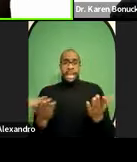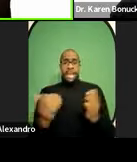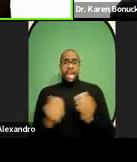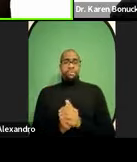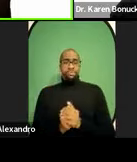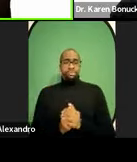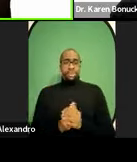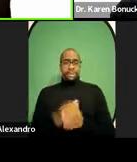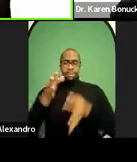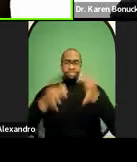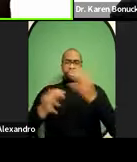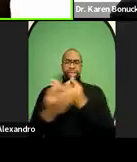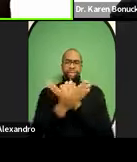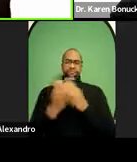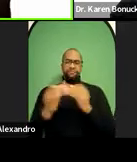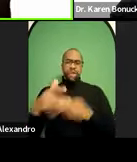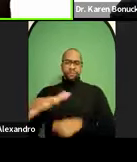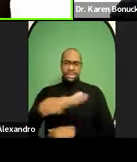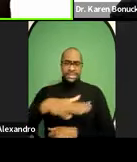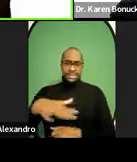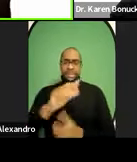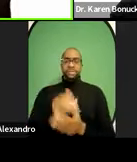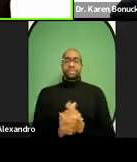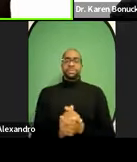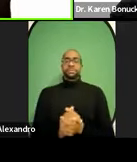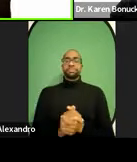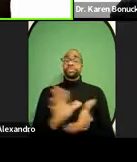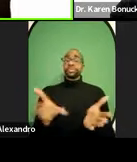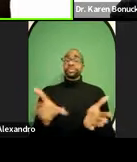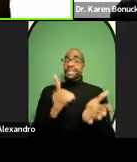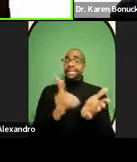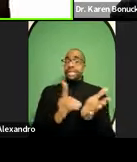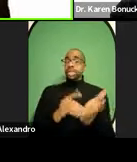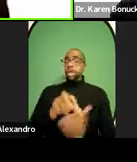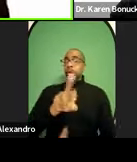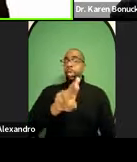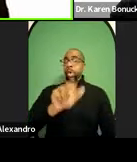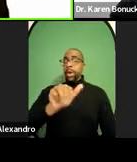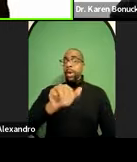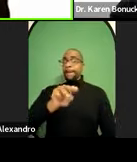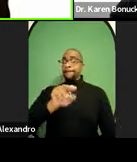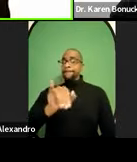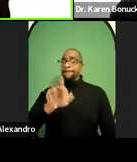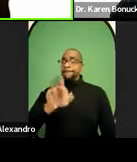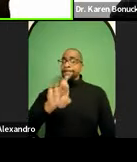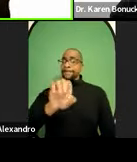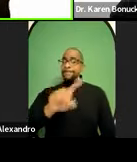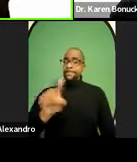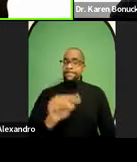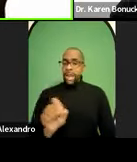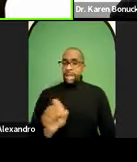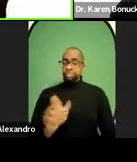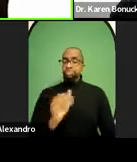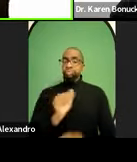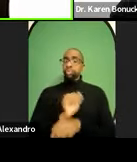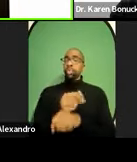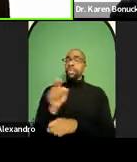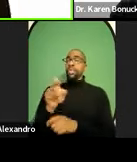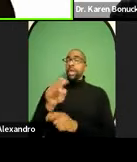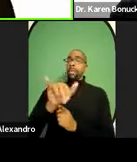matters matters in a judgment free and in a judgment free and safe space. for our presenters our presenters tonight, Dr. Michelle, Remy Dr. Michelle Romita is a leading